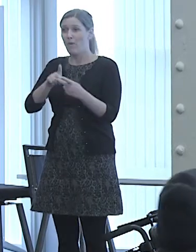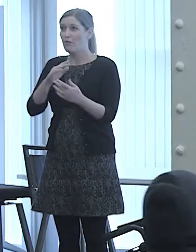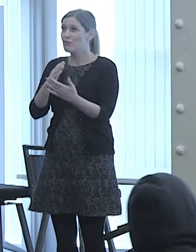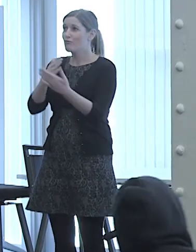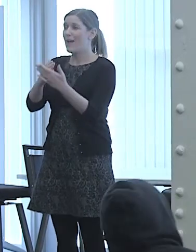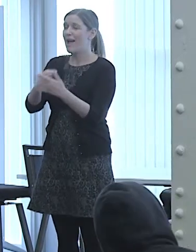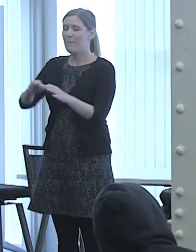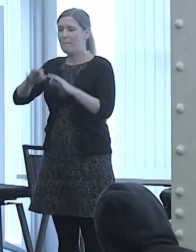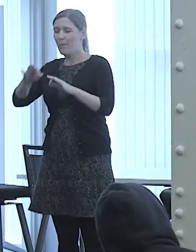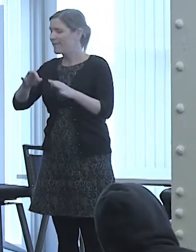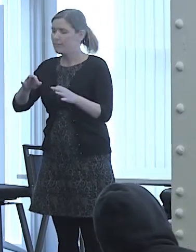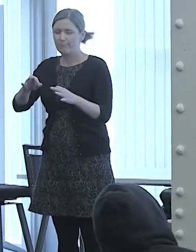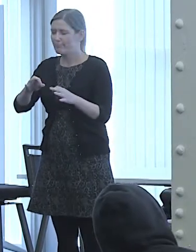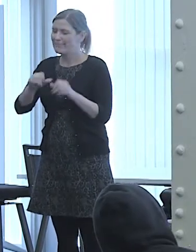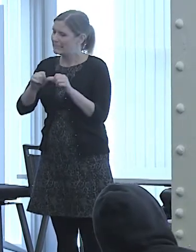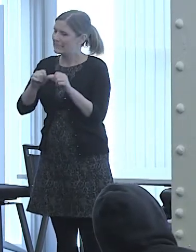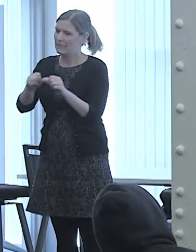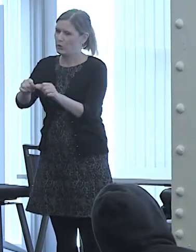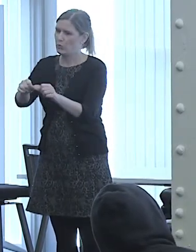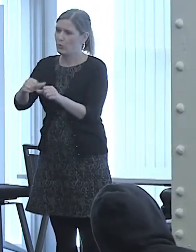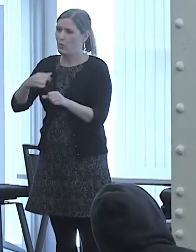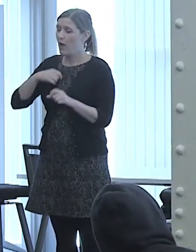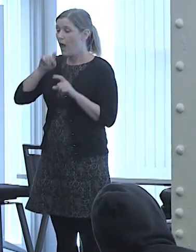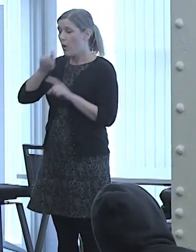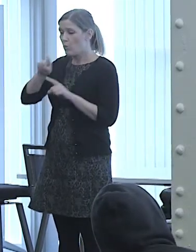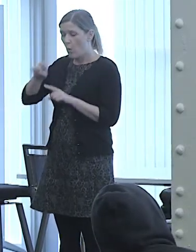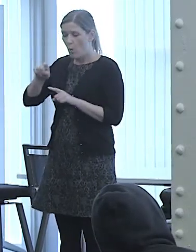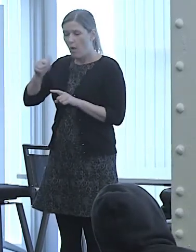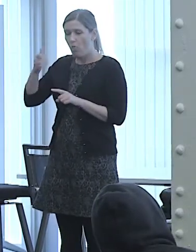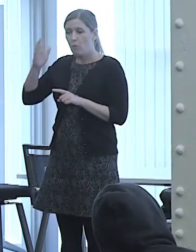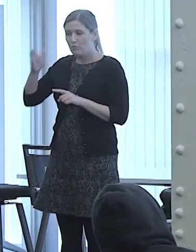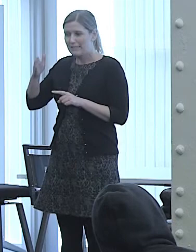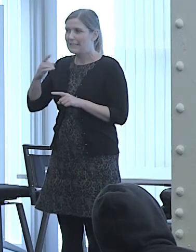where there's unspoken assumption that everyone has to have perfect politics,